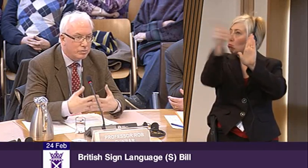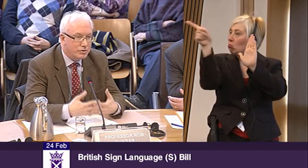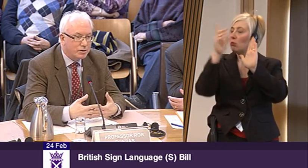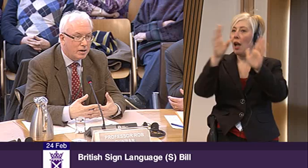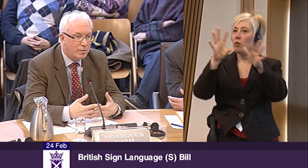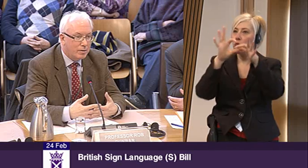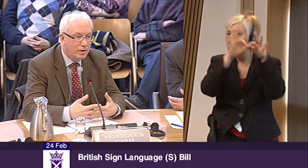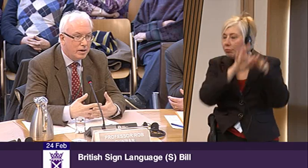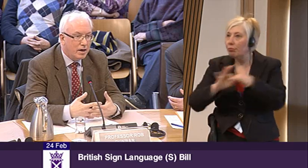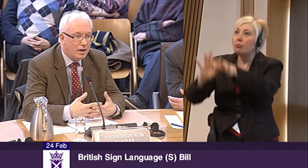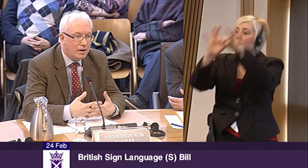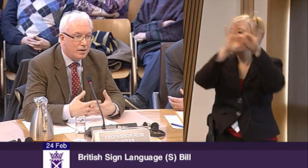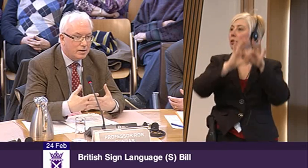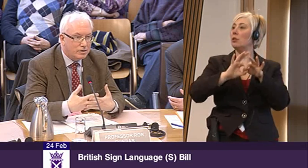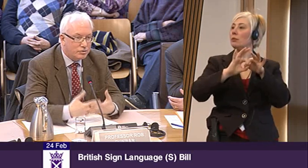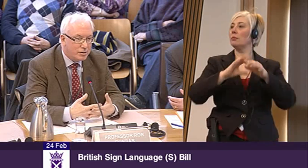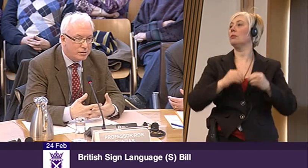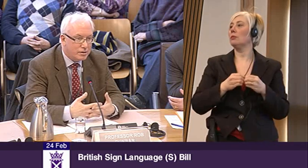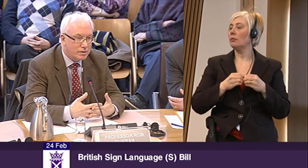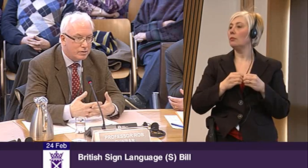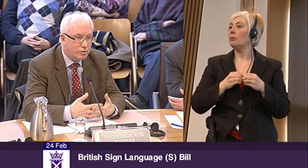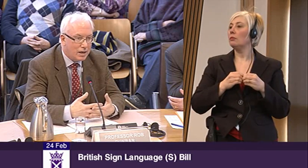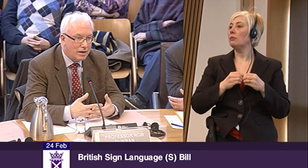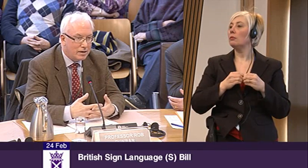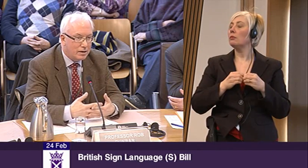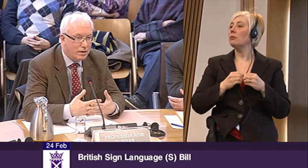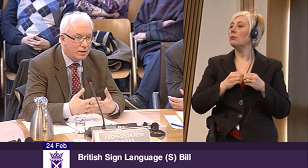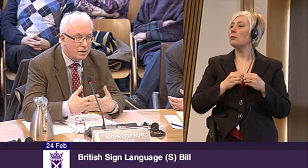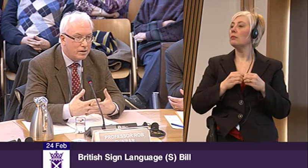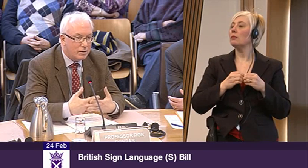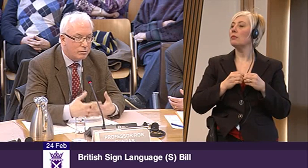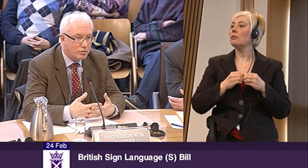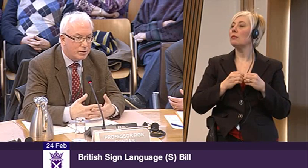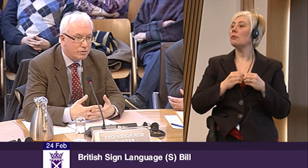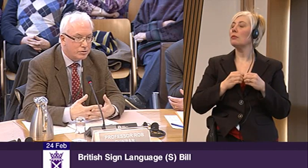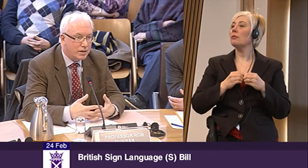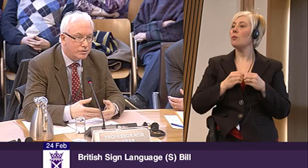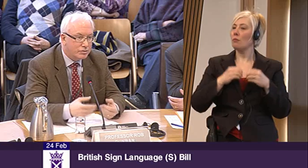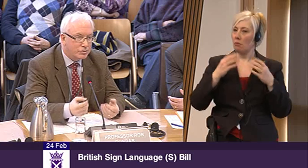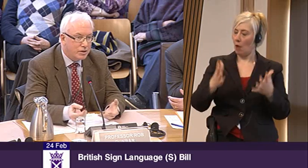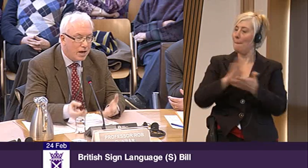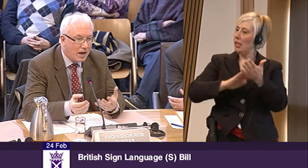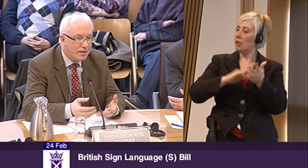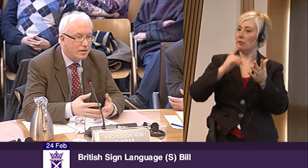to develop the situation of users and to raise awareness of the culture throughout Scotland,